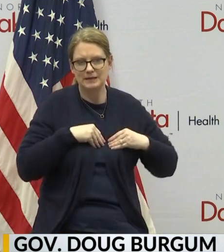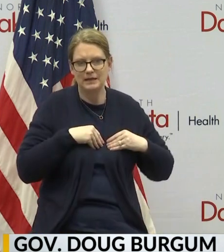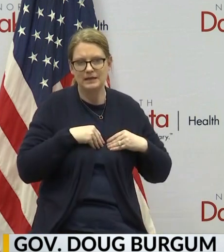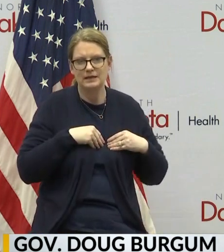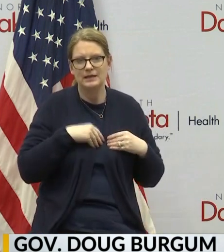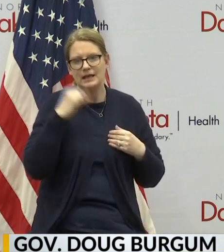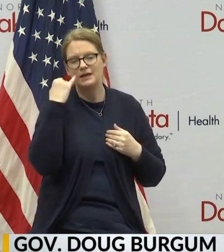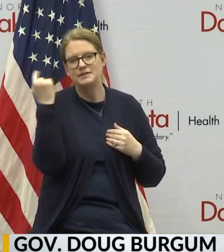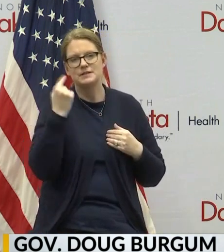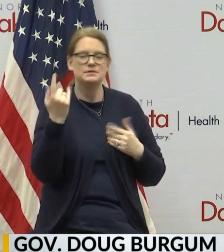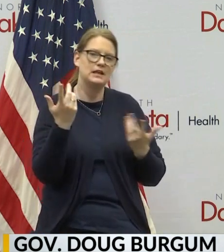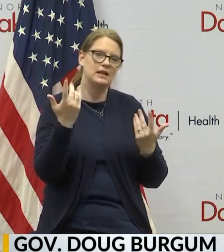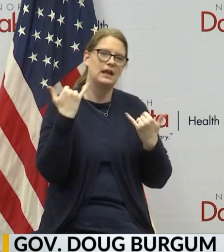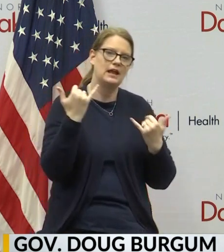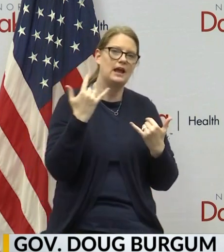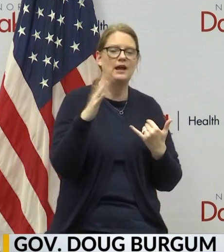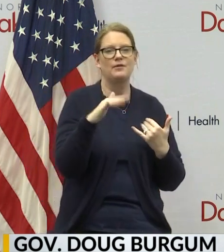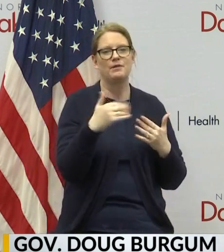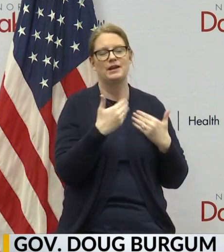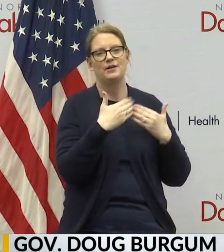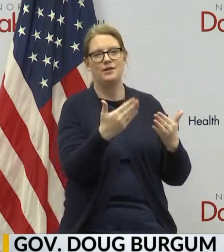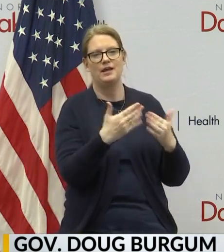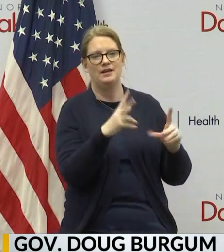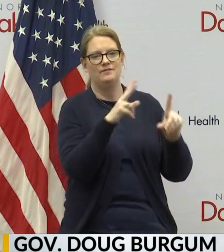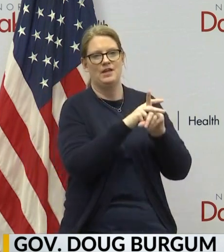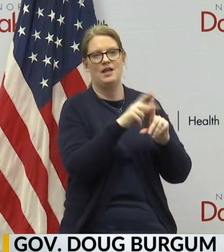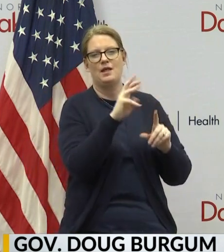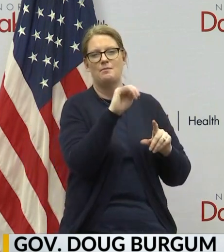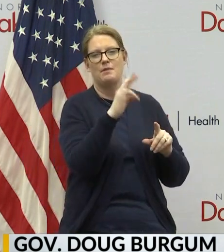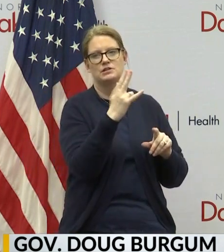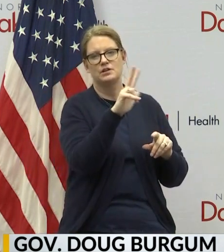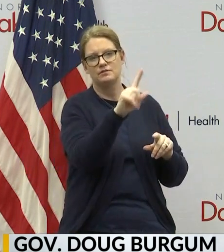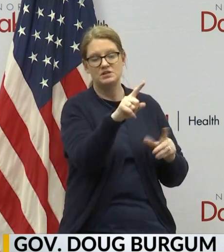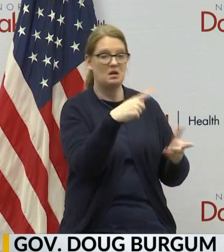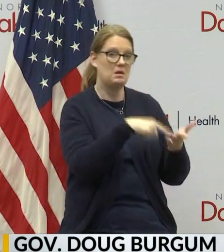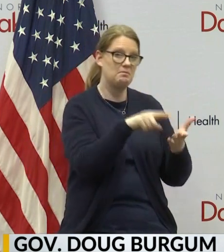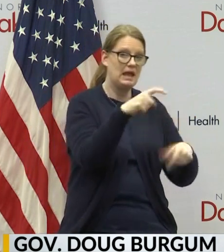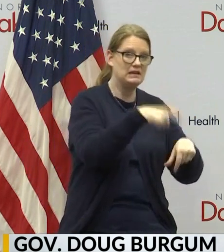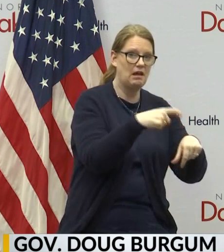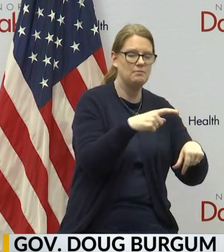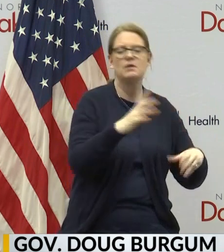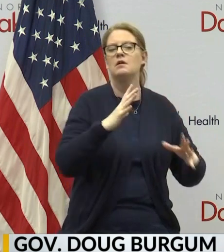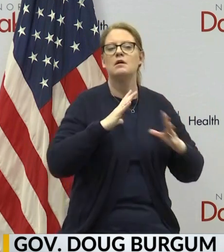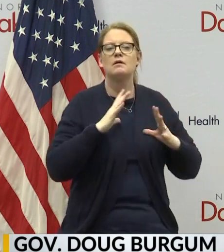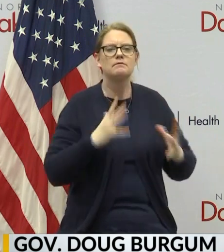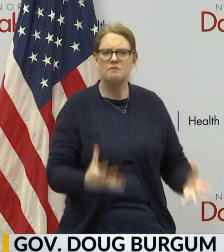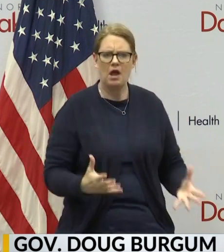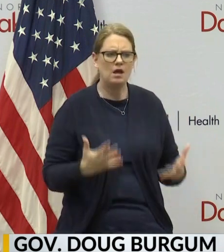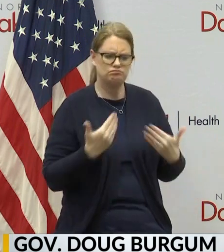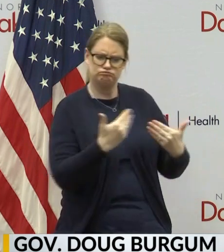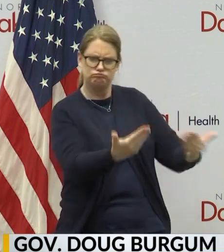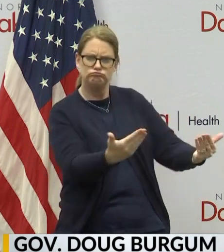FOR CRITICAL AND IMMEDIATE NEEDS, REPORTS AND PAYMENTS WILL STILL BE ACCEPTED, IF SOME